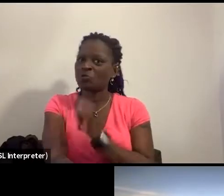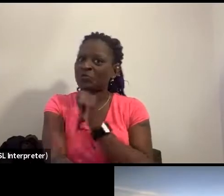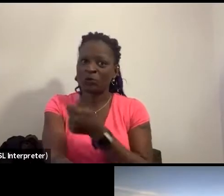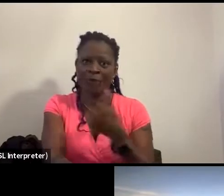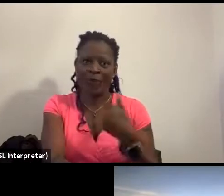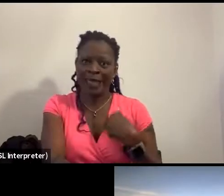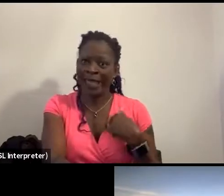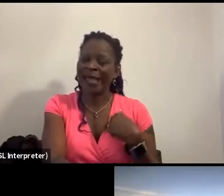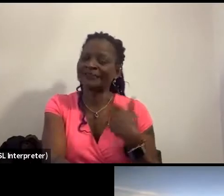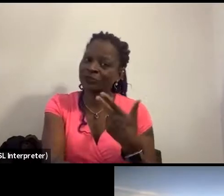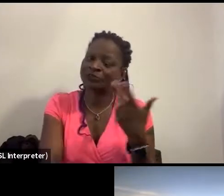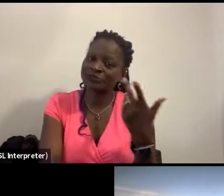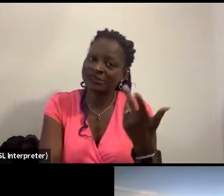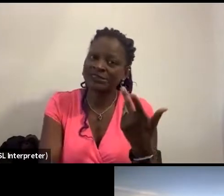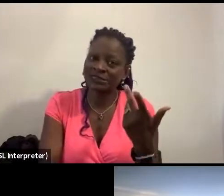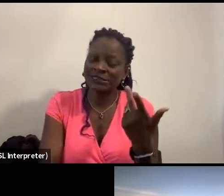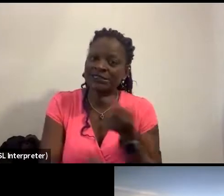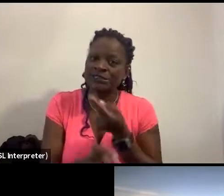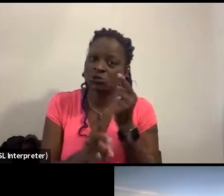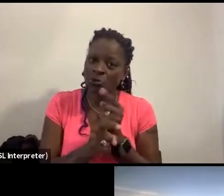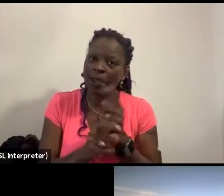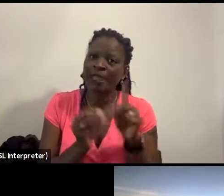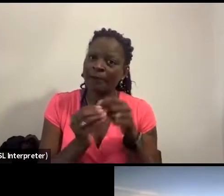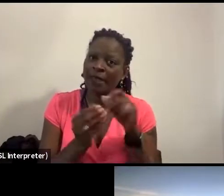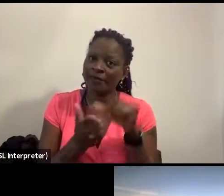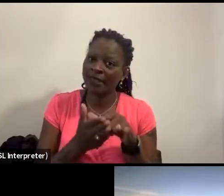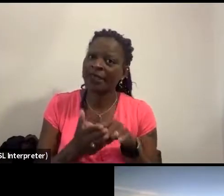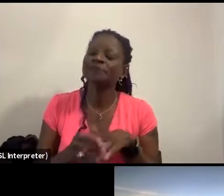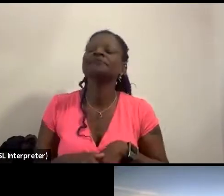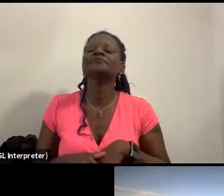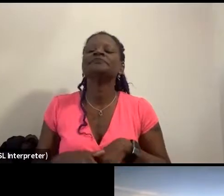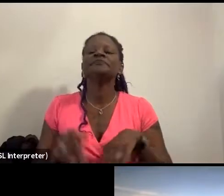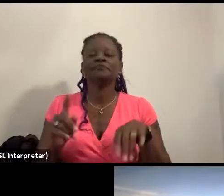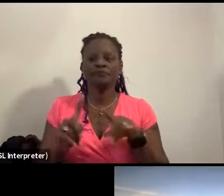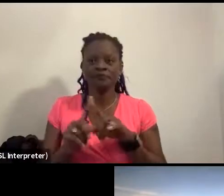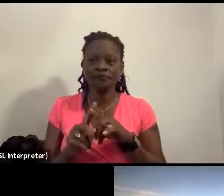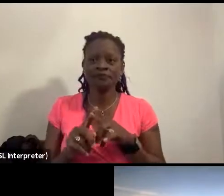In fact, after promising signs at the beginning of the month that our vaccine supply would be increasing,